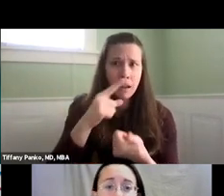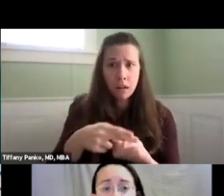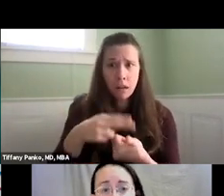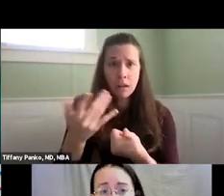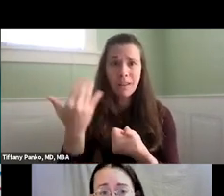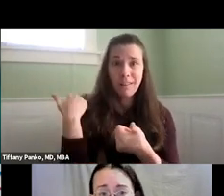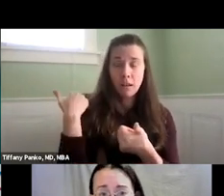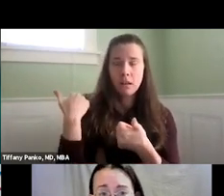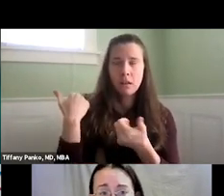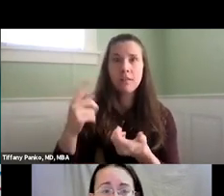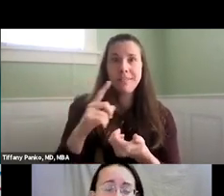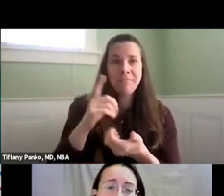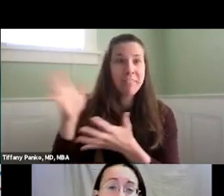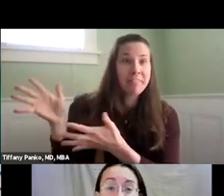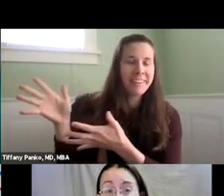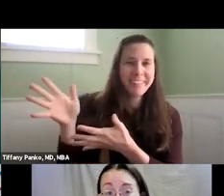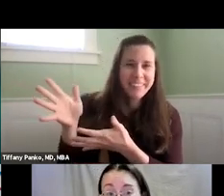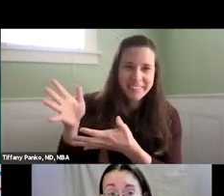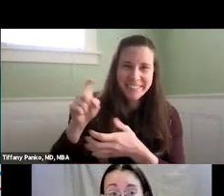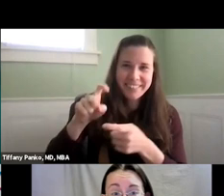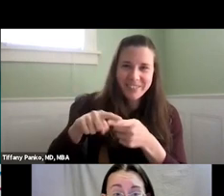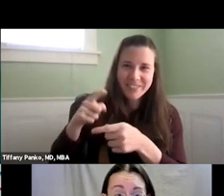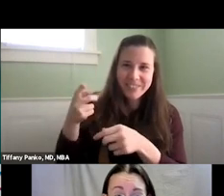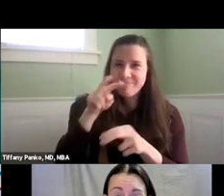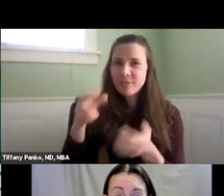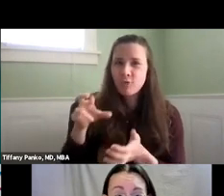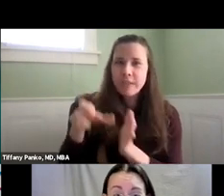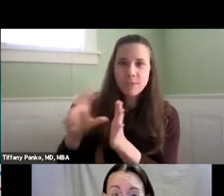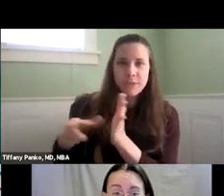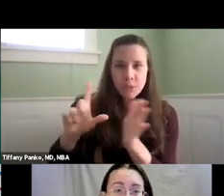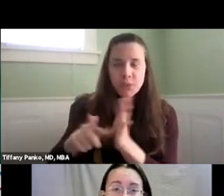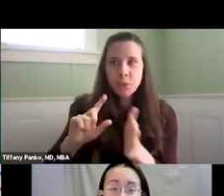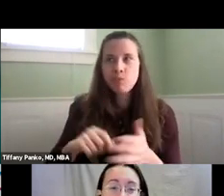improve those barriers somehow. And as you mentioned the ADA is over 30 years old, and